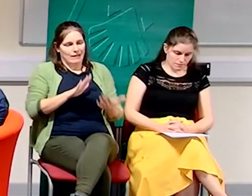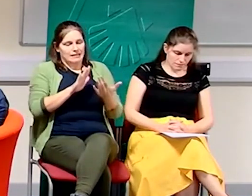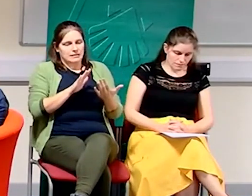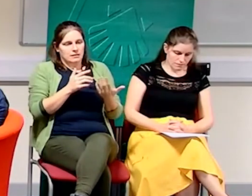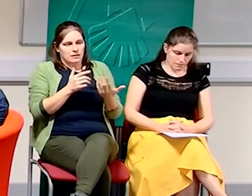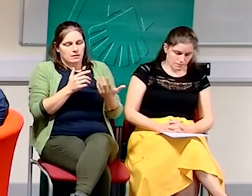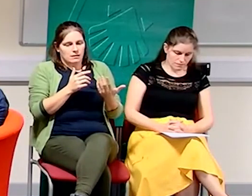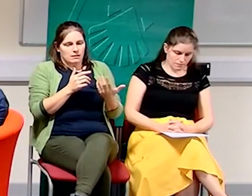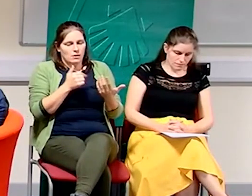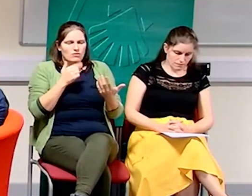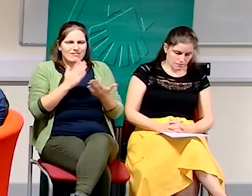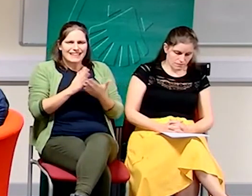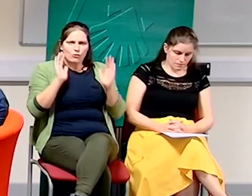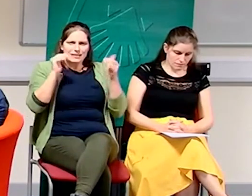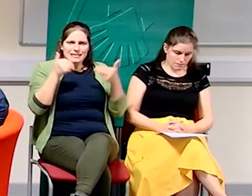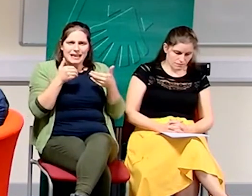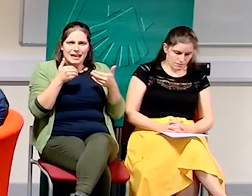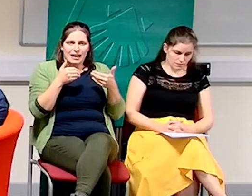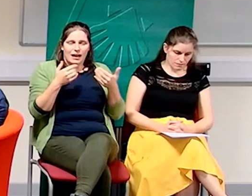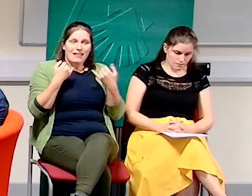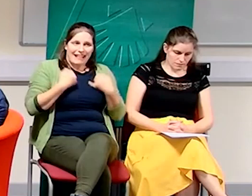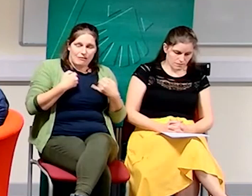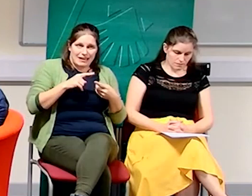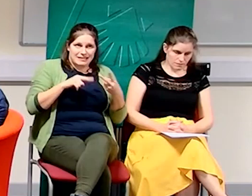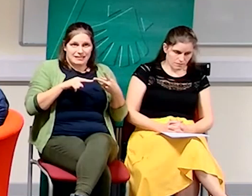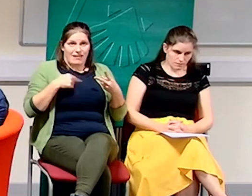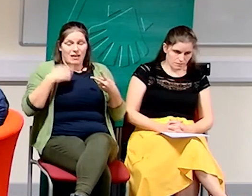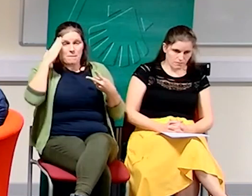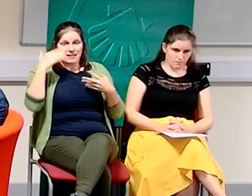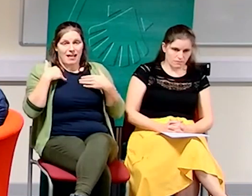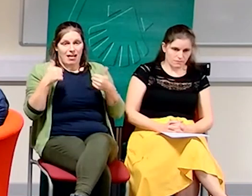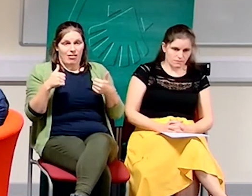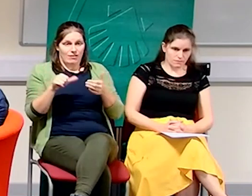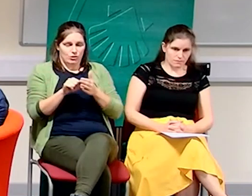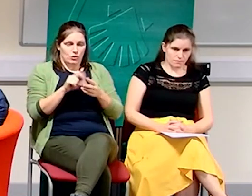who's autistic has chronic illnesses and mental health conditions firstly being diagnosed with